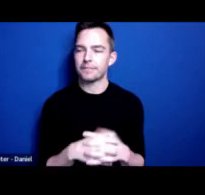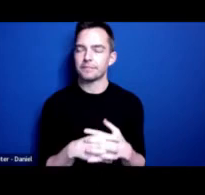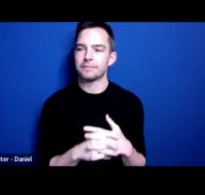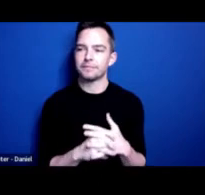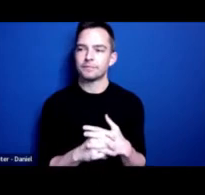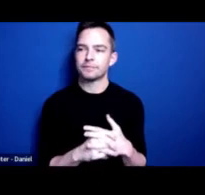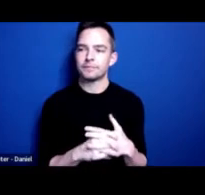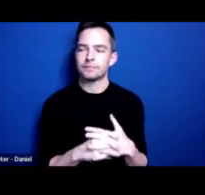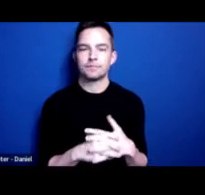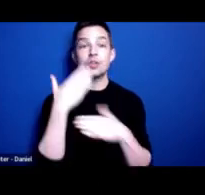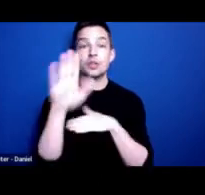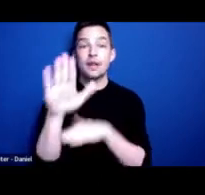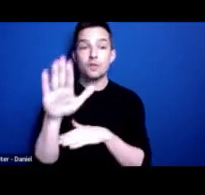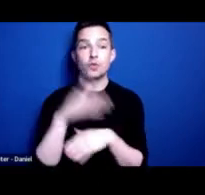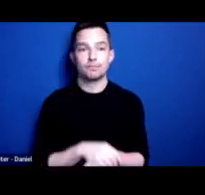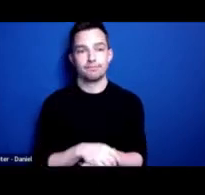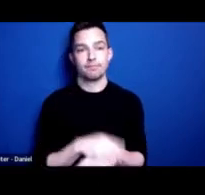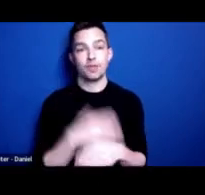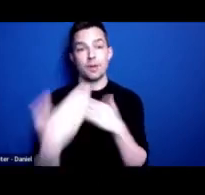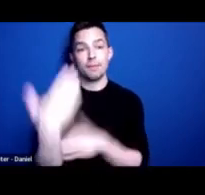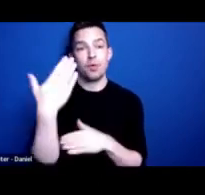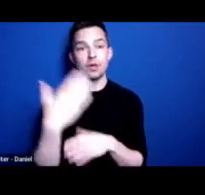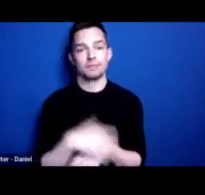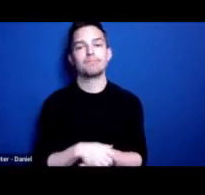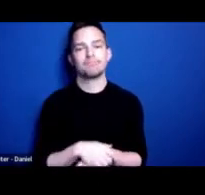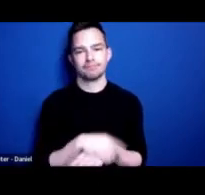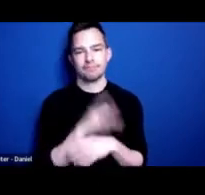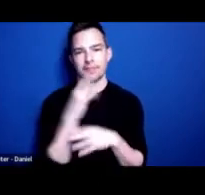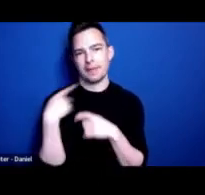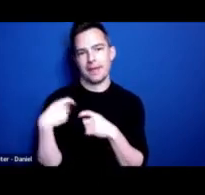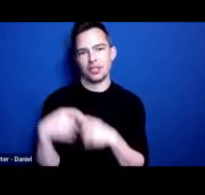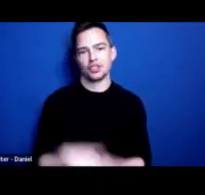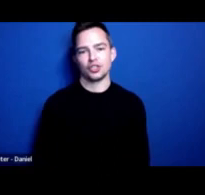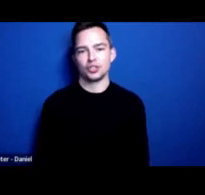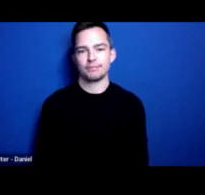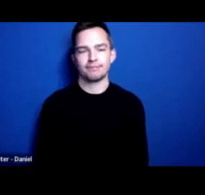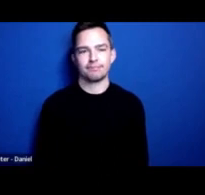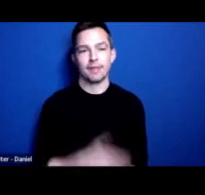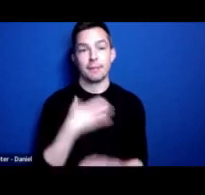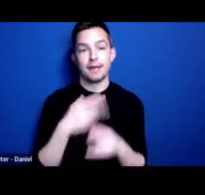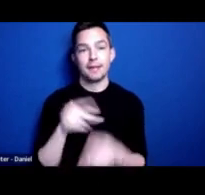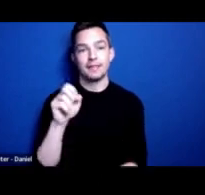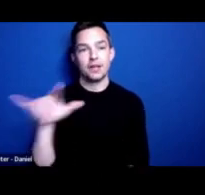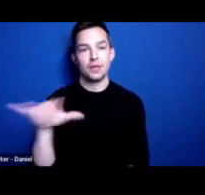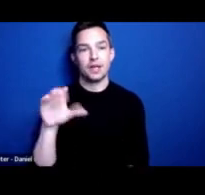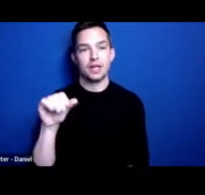Terry Camacho-Gonsalves: Good afternoon. Good morning buenas tardes buenos días, my name is Terry Camacho Gonsalves and I